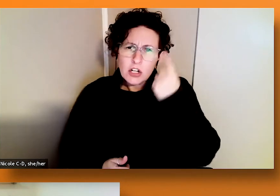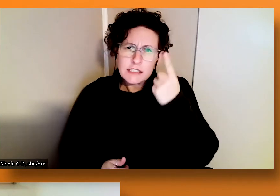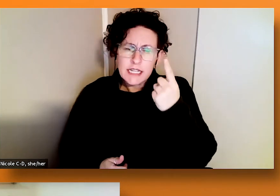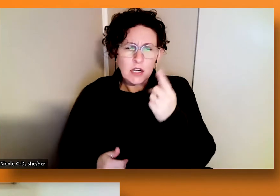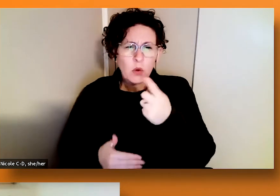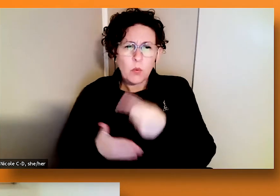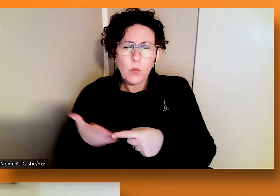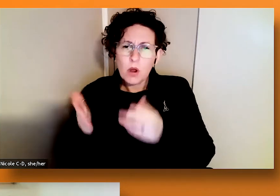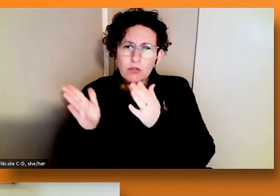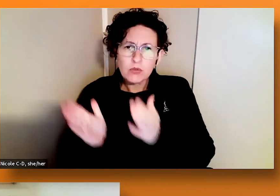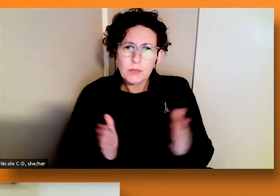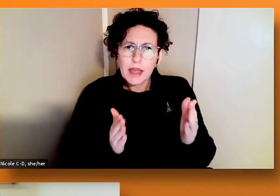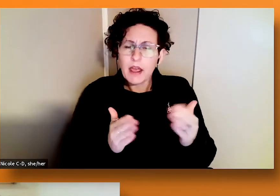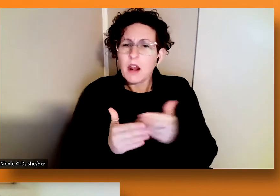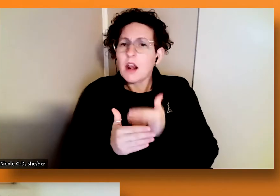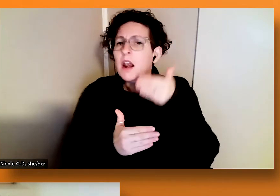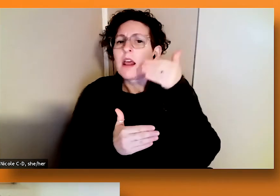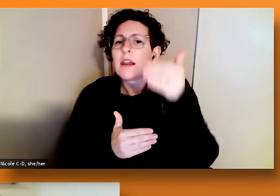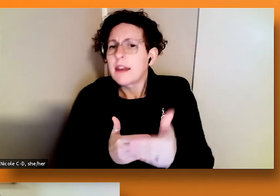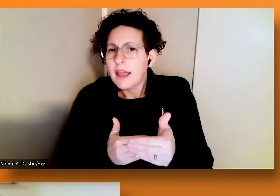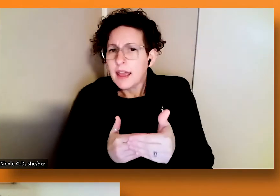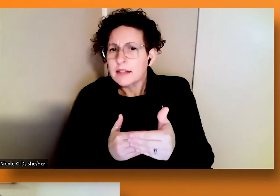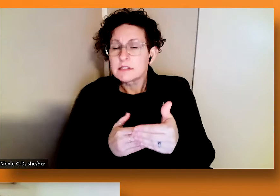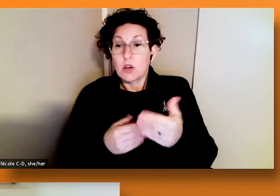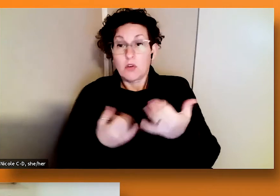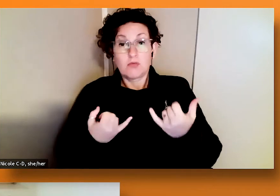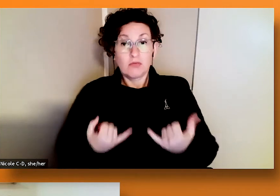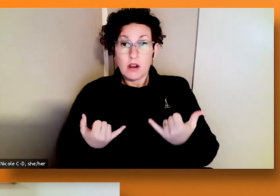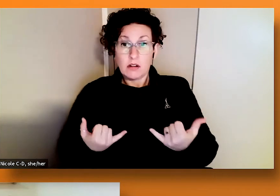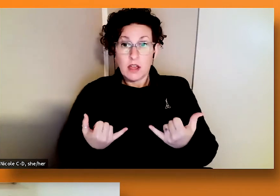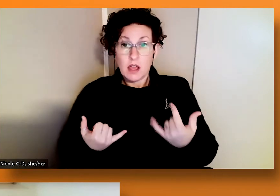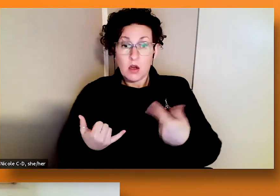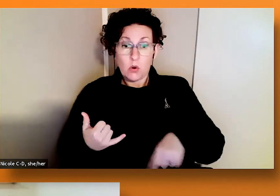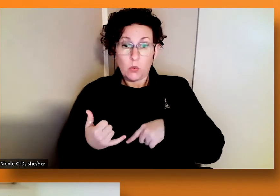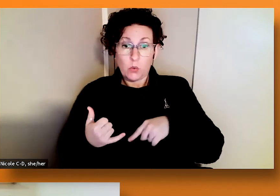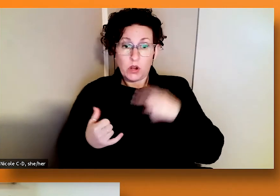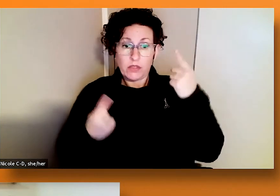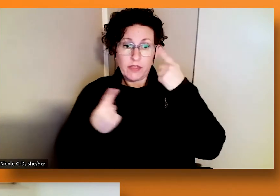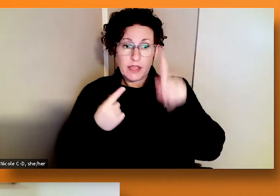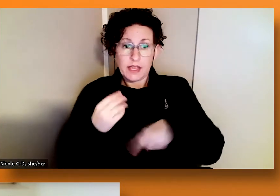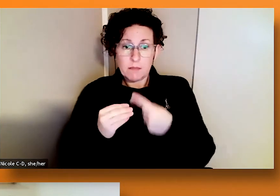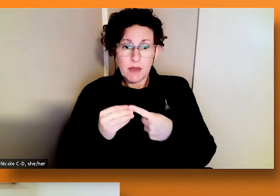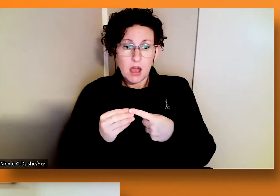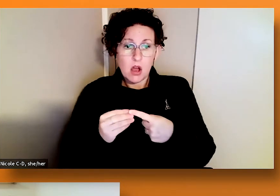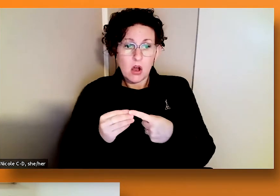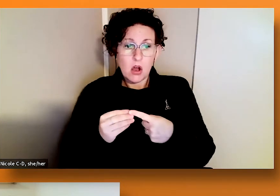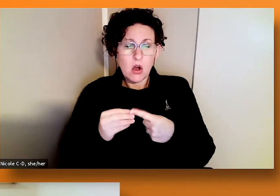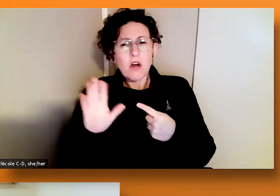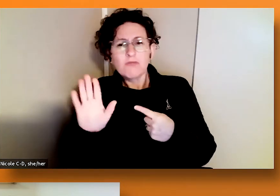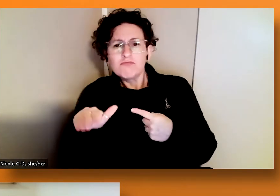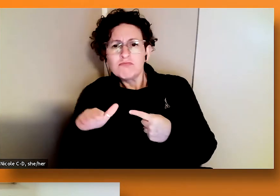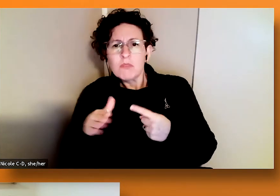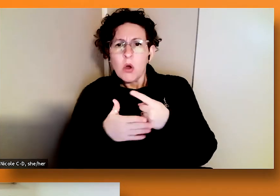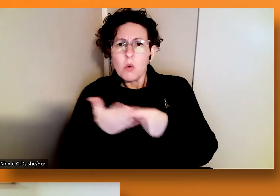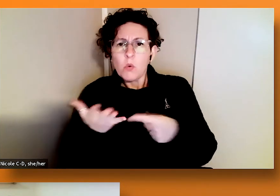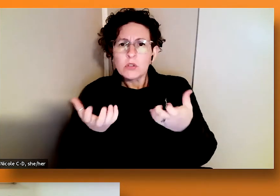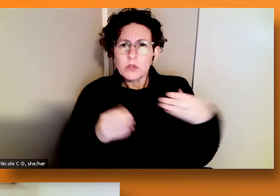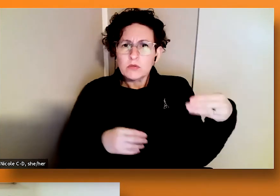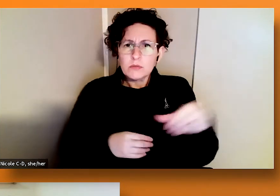"What is your plan next?" Like, right now, we're starting to look at, "Well, what are you going to be wanting to spend money on